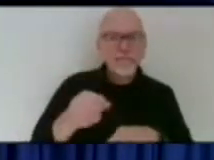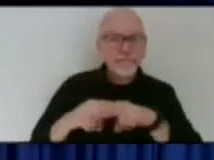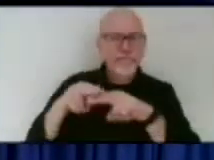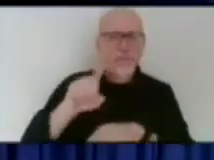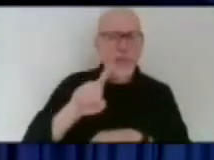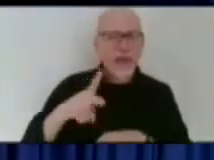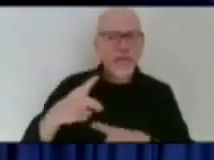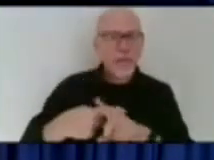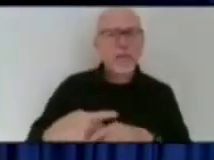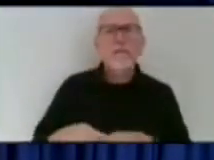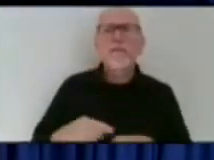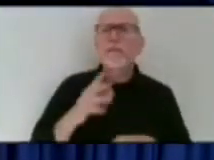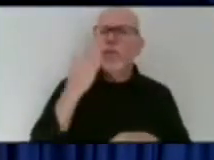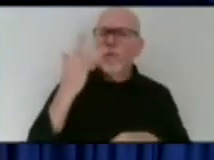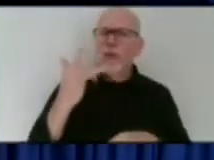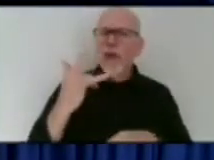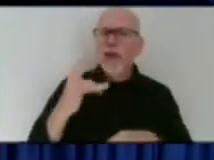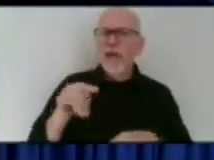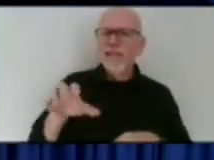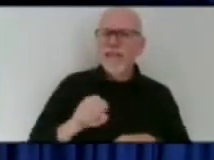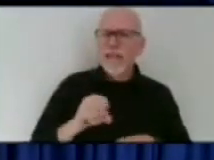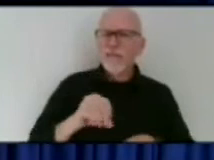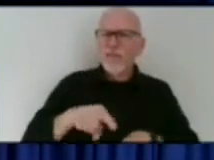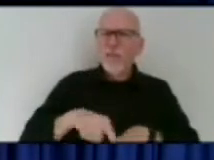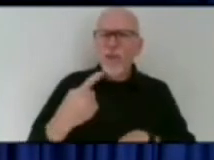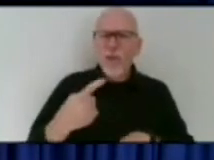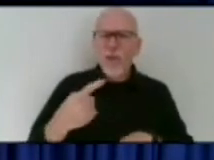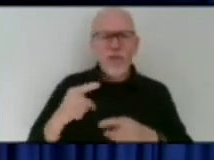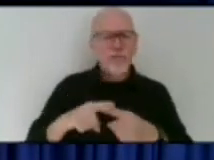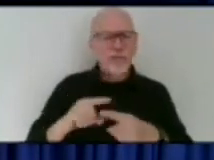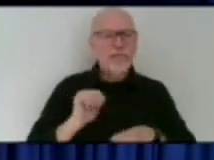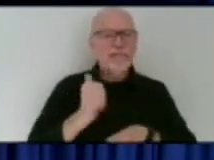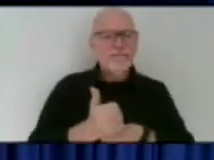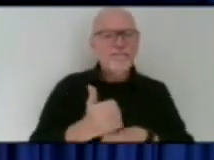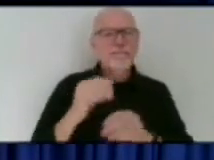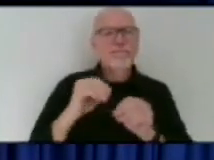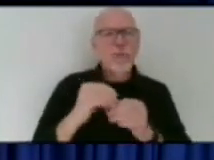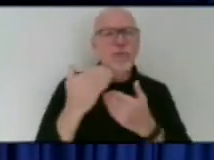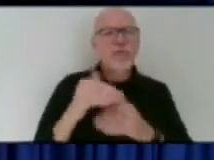Why did it take so long to impose some of these restrictions? Couldn't we have